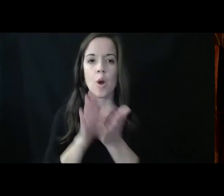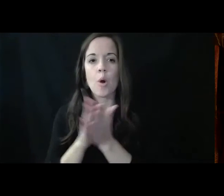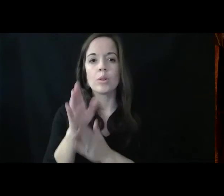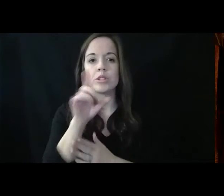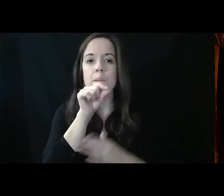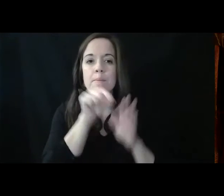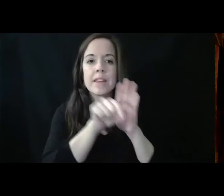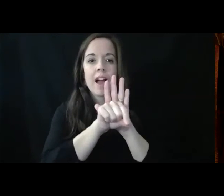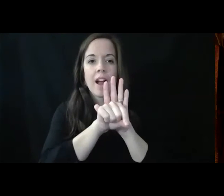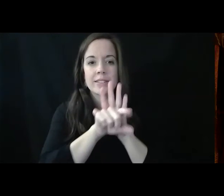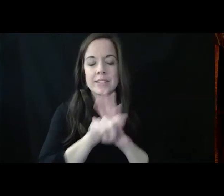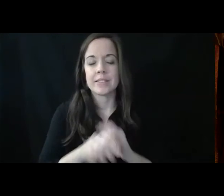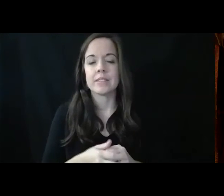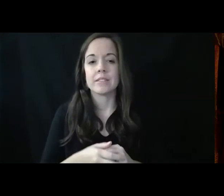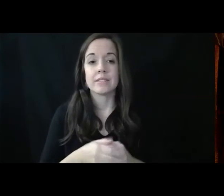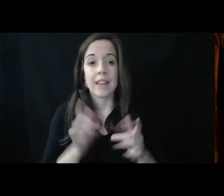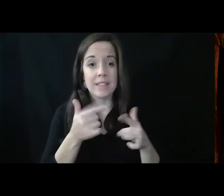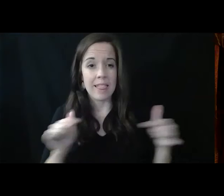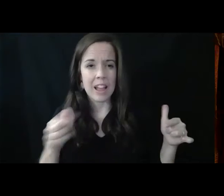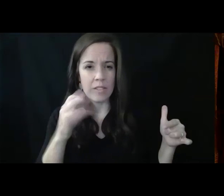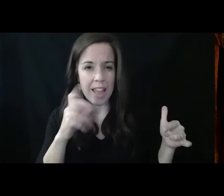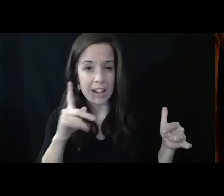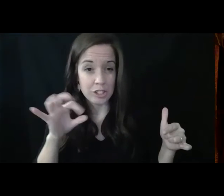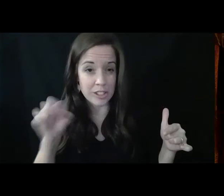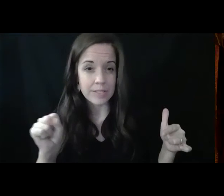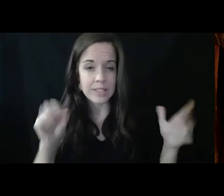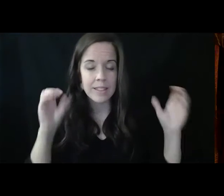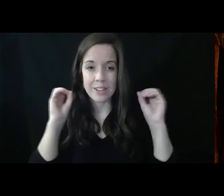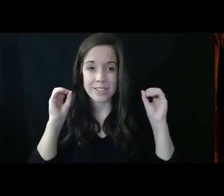In the language of handkerchiefs // there’s really nothing // I don’t want